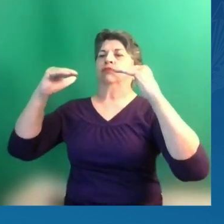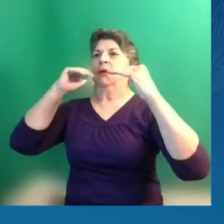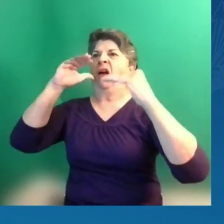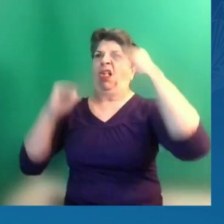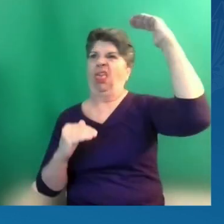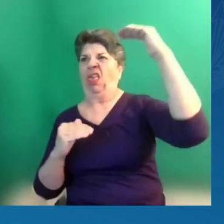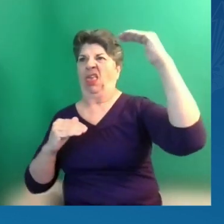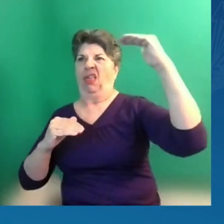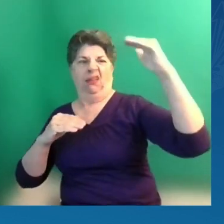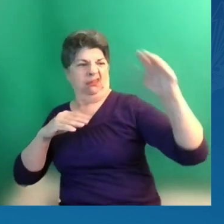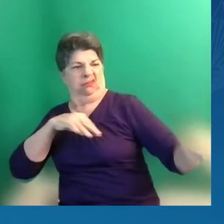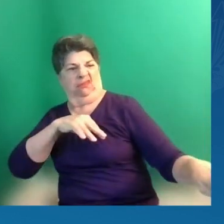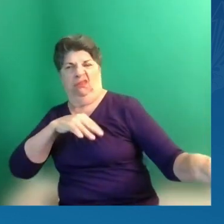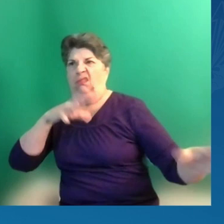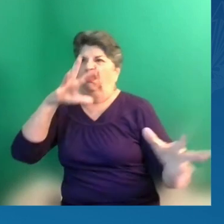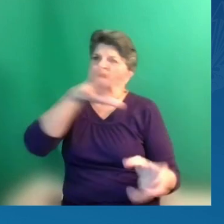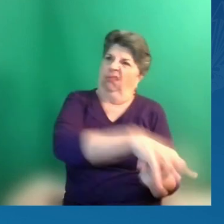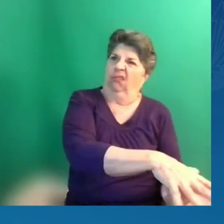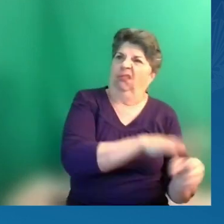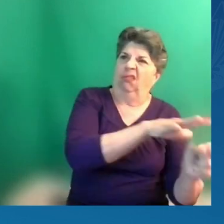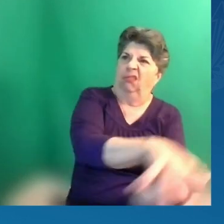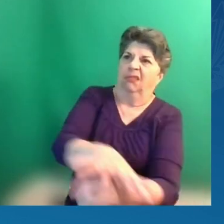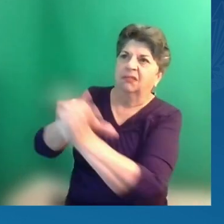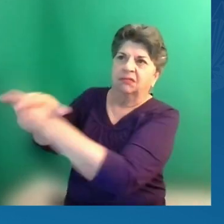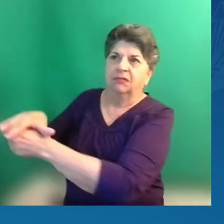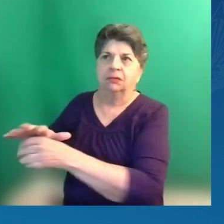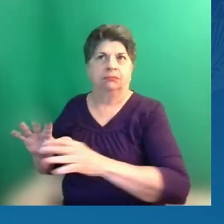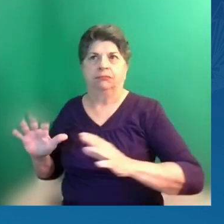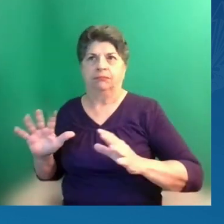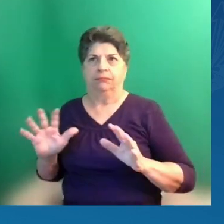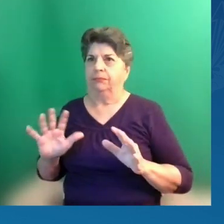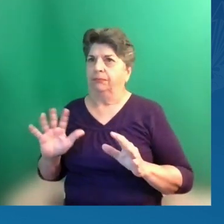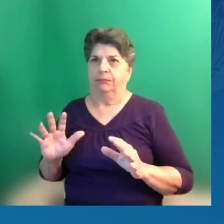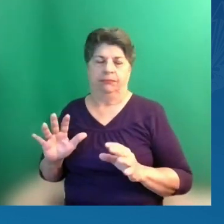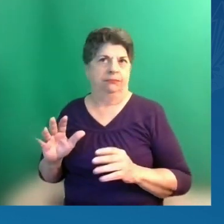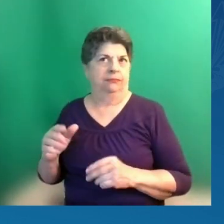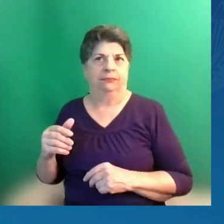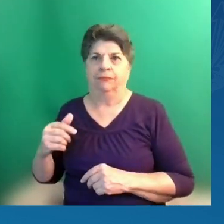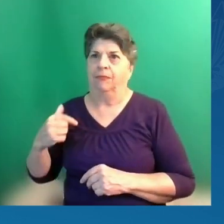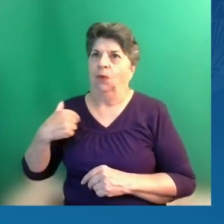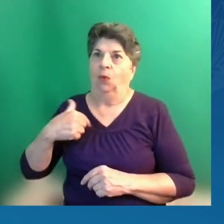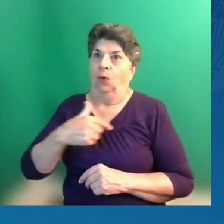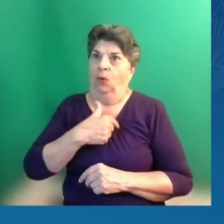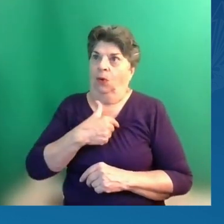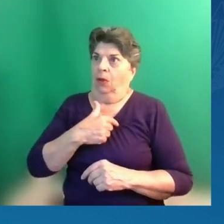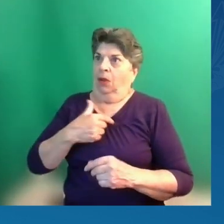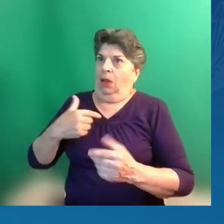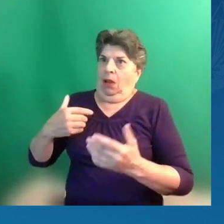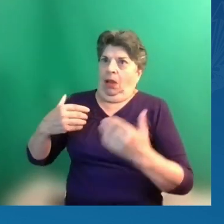Think about it this way: In many countries, the responsibility for collecting water disproportionately falls on women and girls.